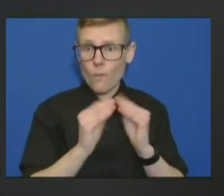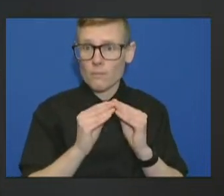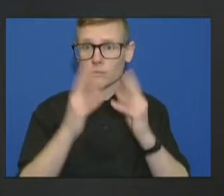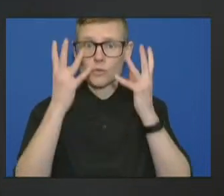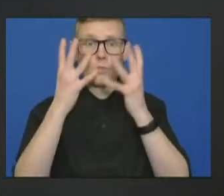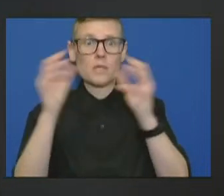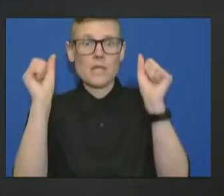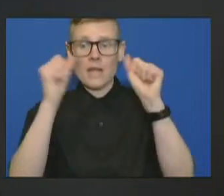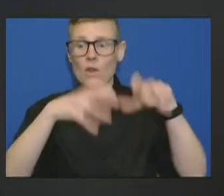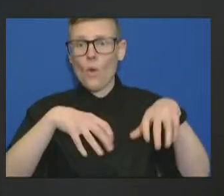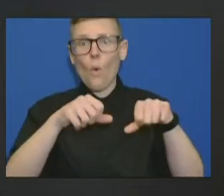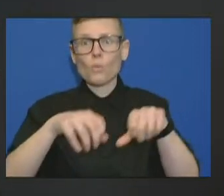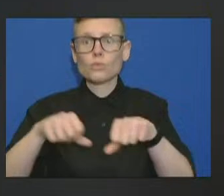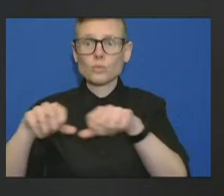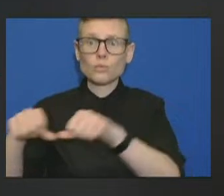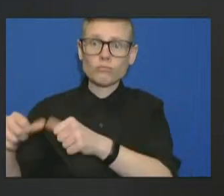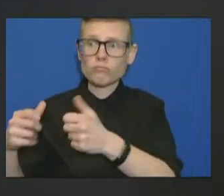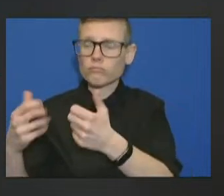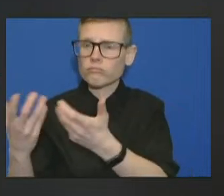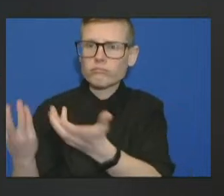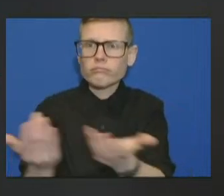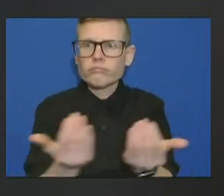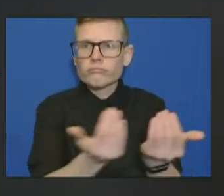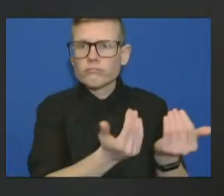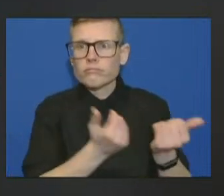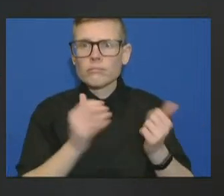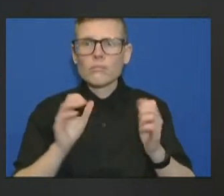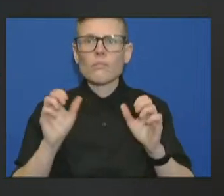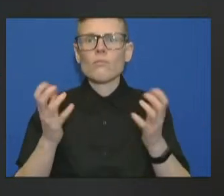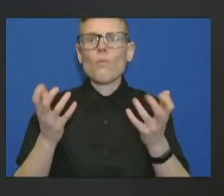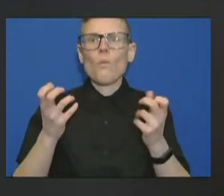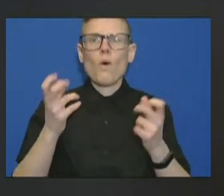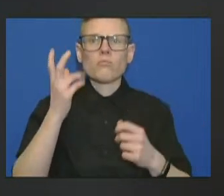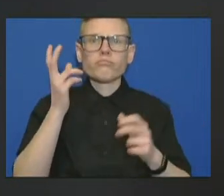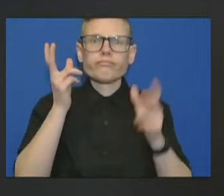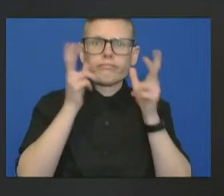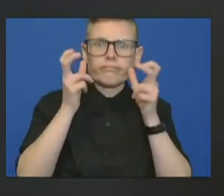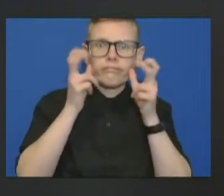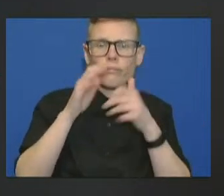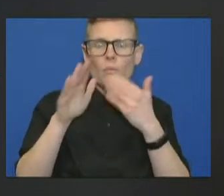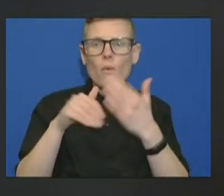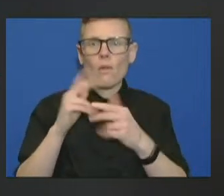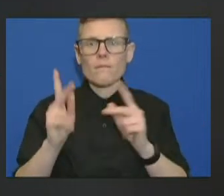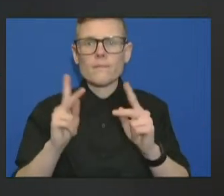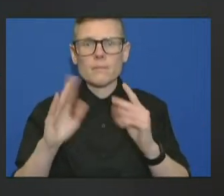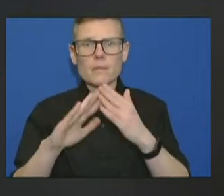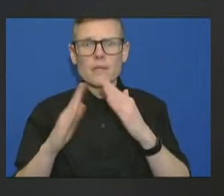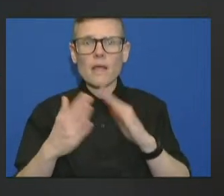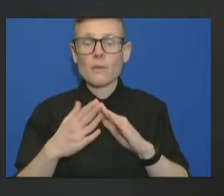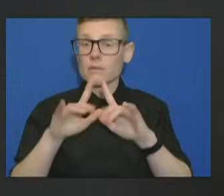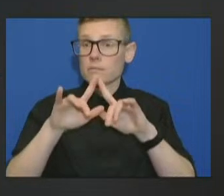November. Those community forums are held. The superintendent is hosting community forums and